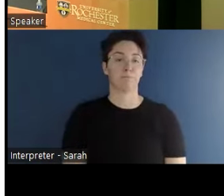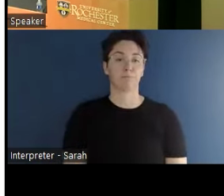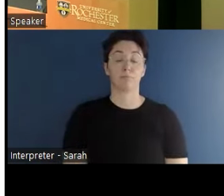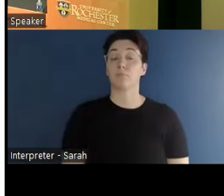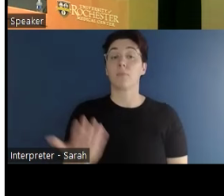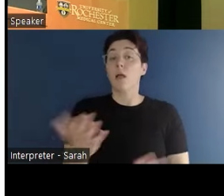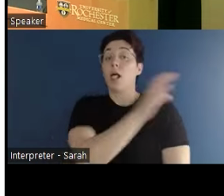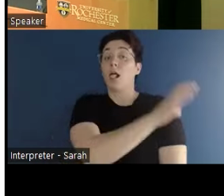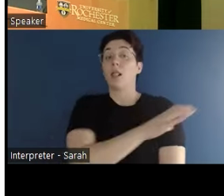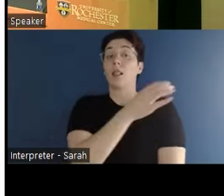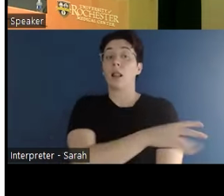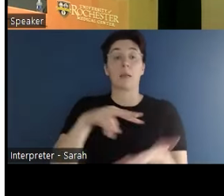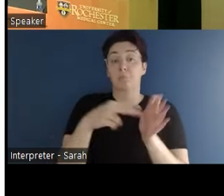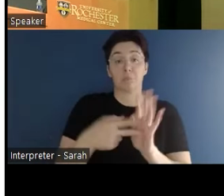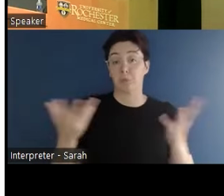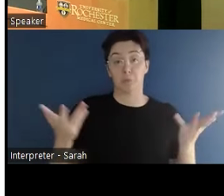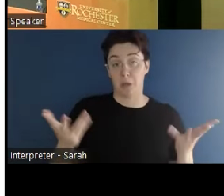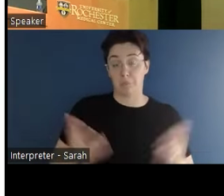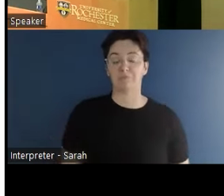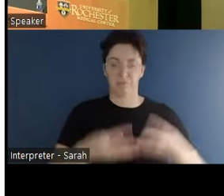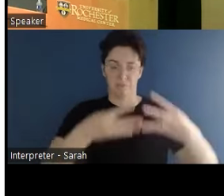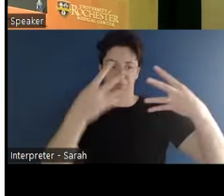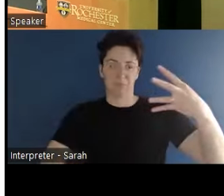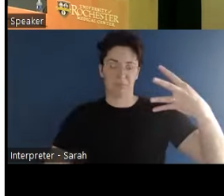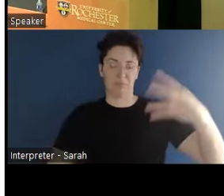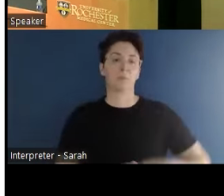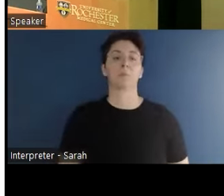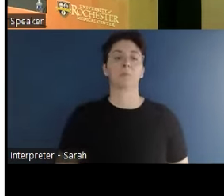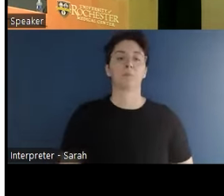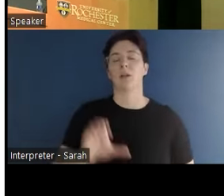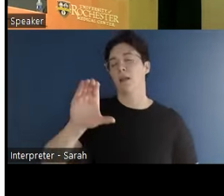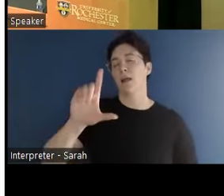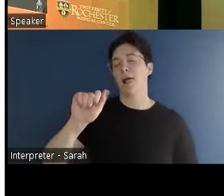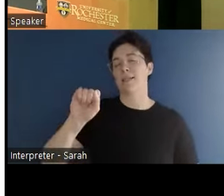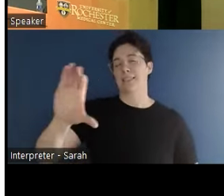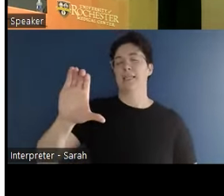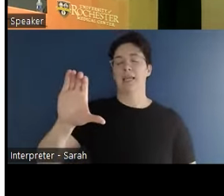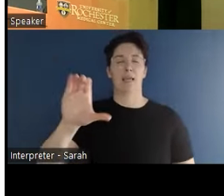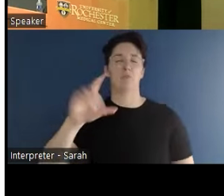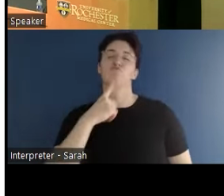this could look like a lot of things so one of the classic first sort of red flags for autism